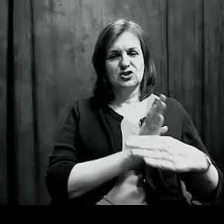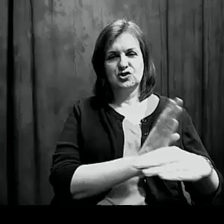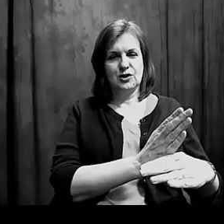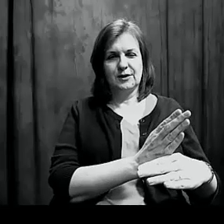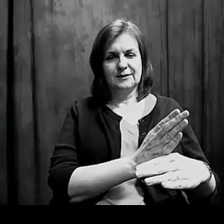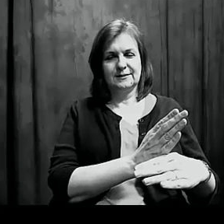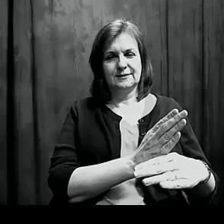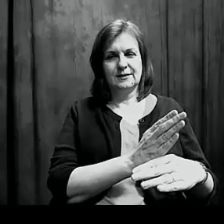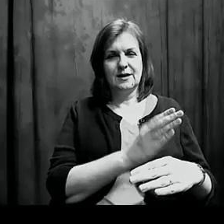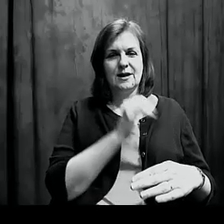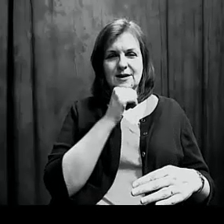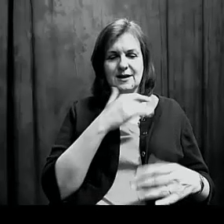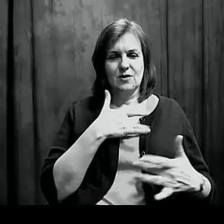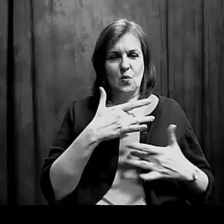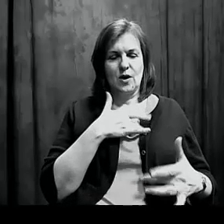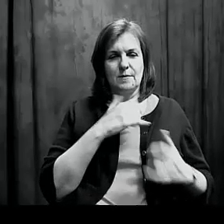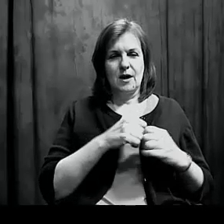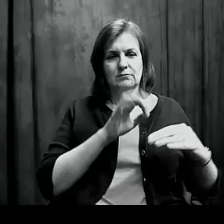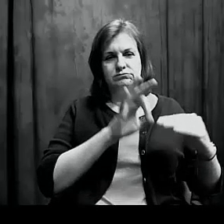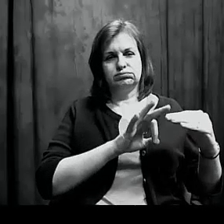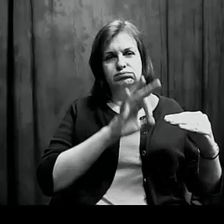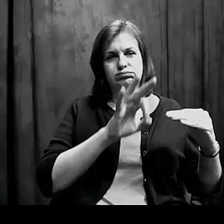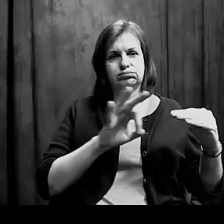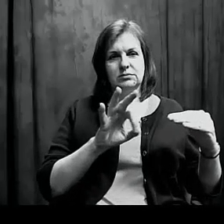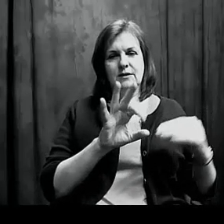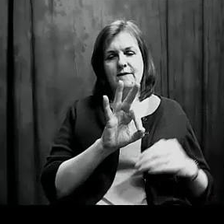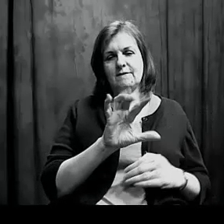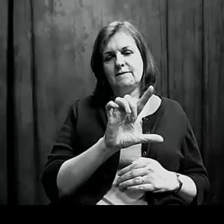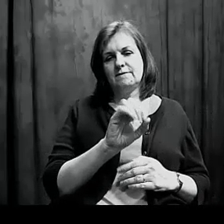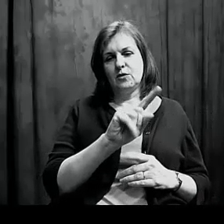this shark didn't have to worry about floating